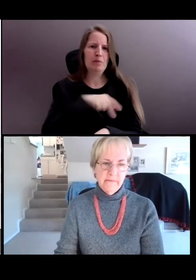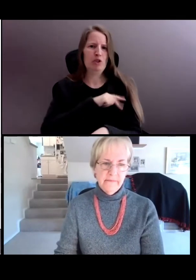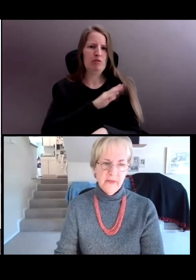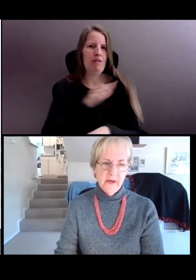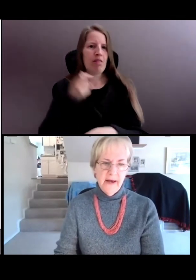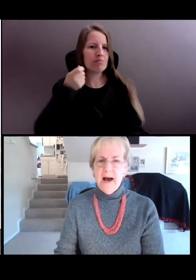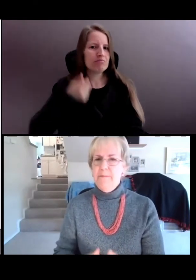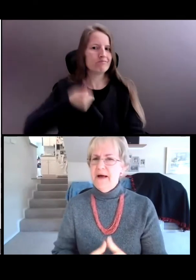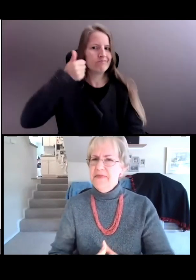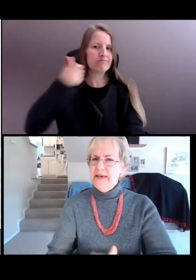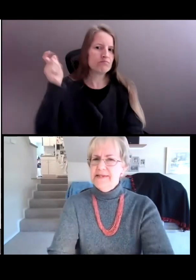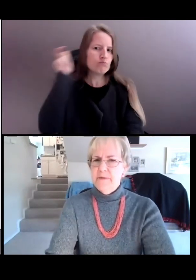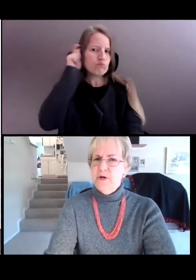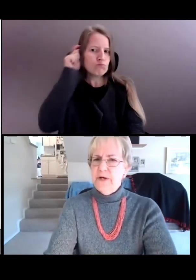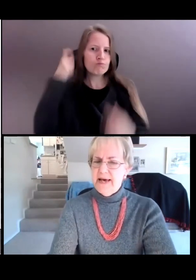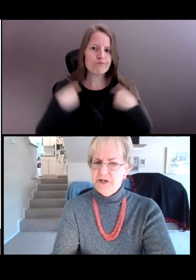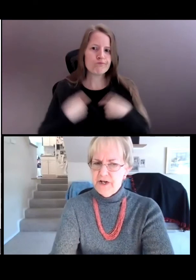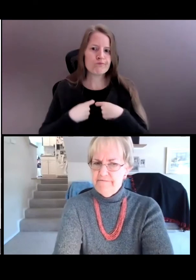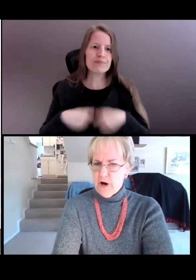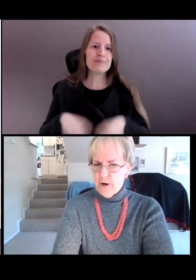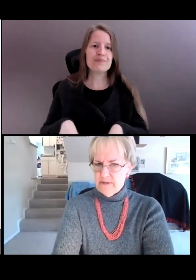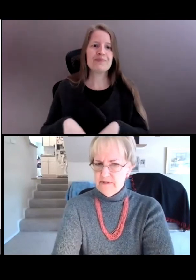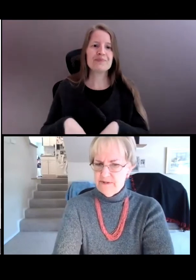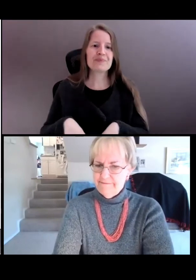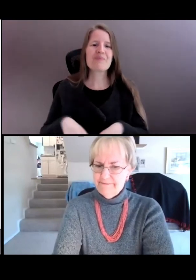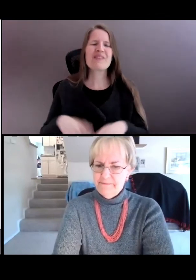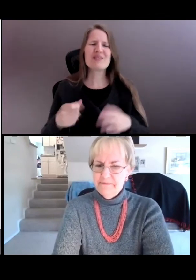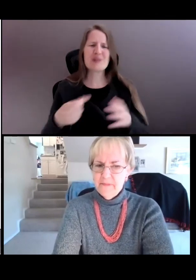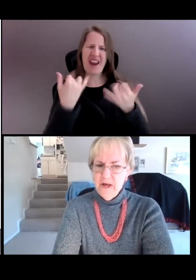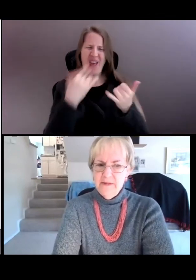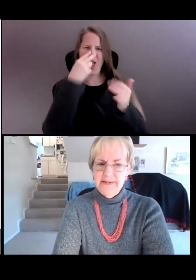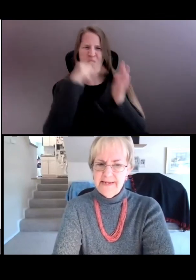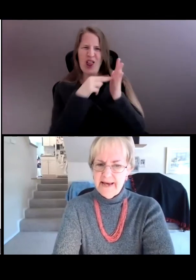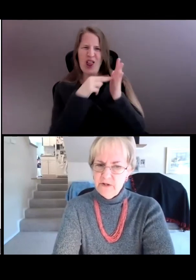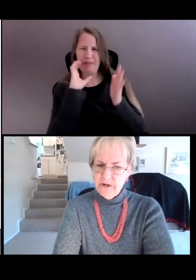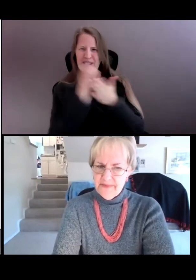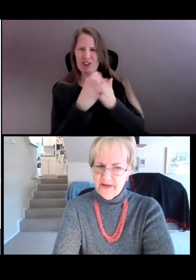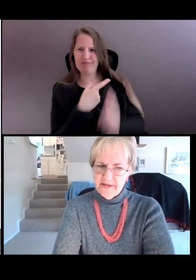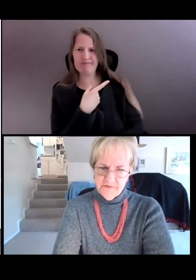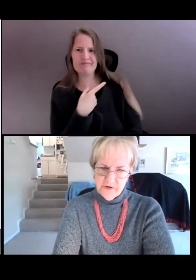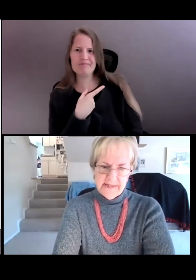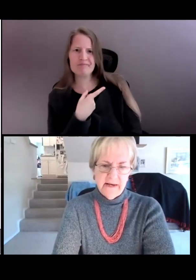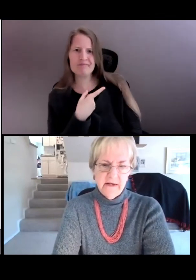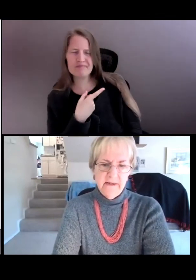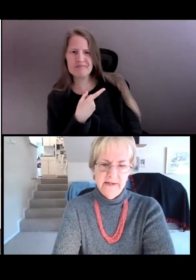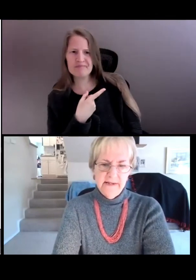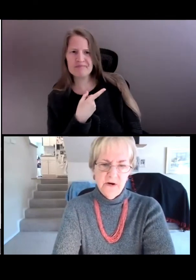How about these communication environments Let's look at these for a second These are